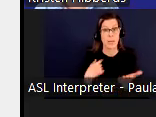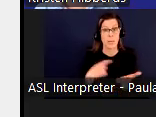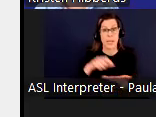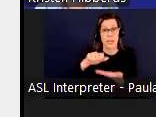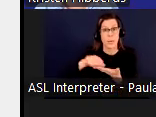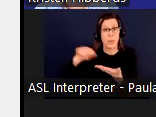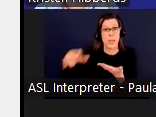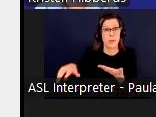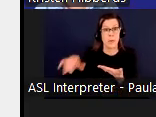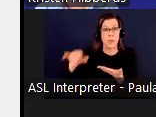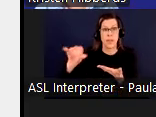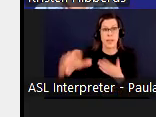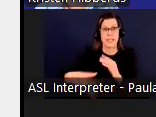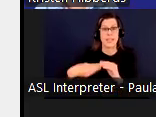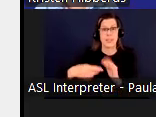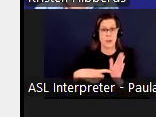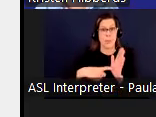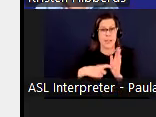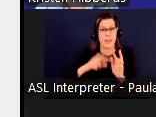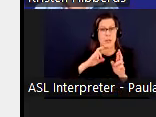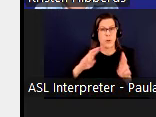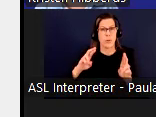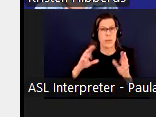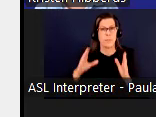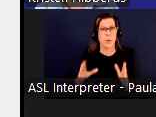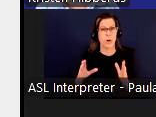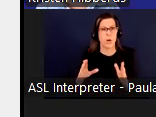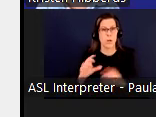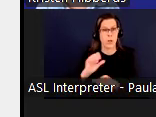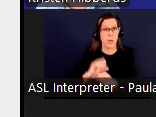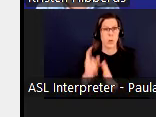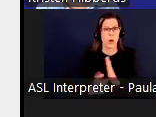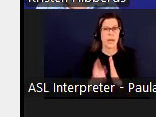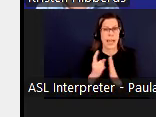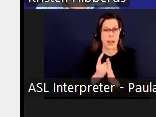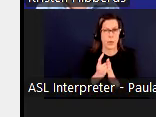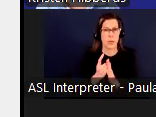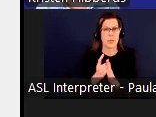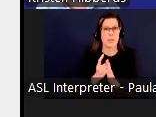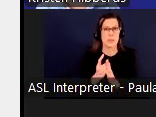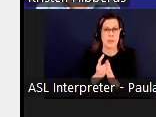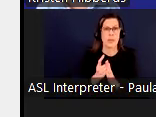additional mandatory reporter work hours because I do think that that goes against